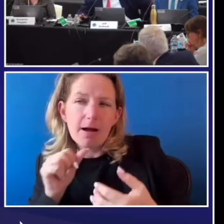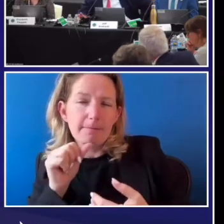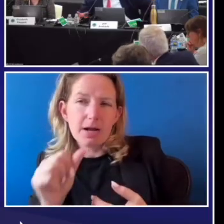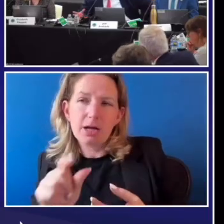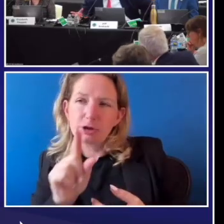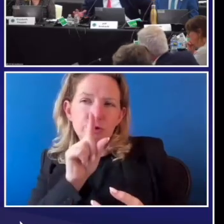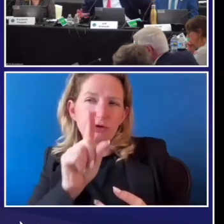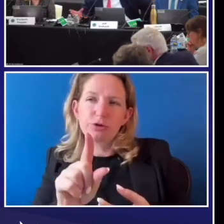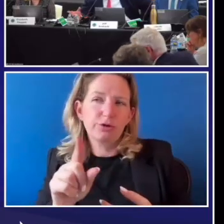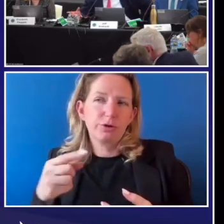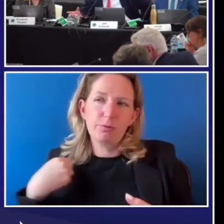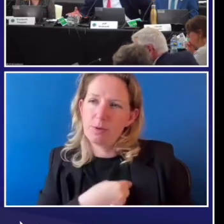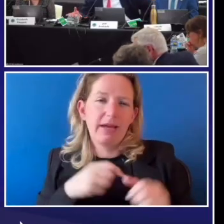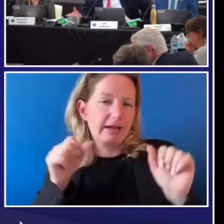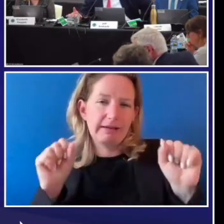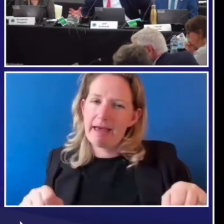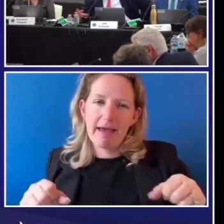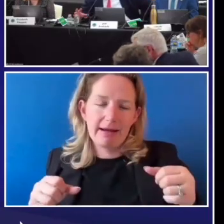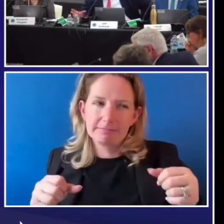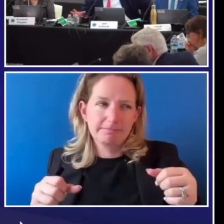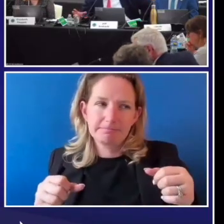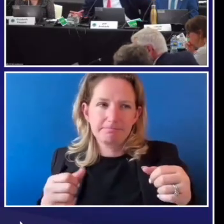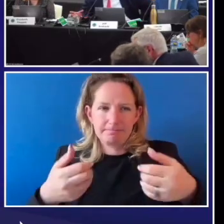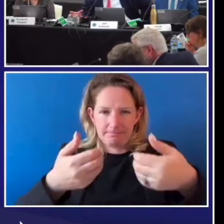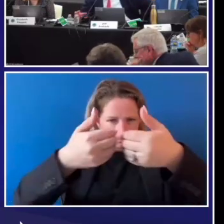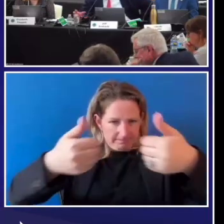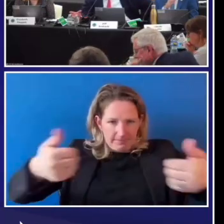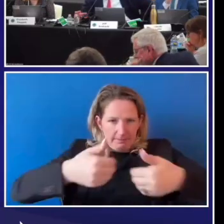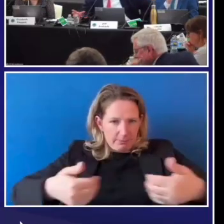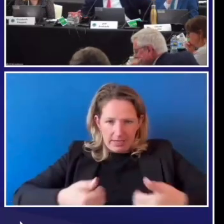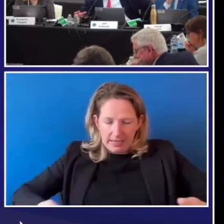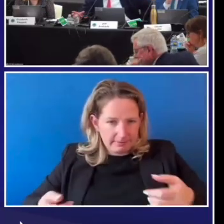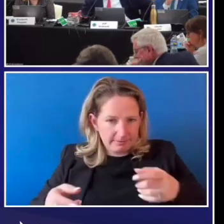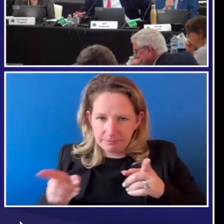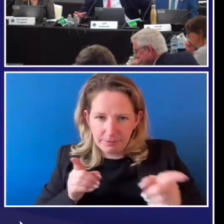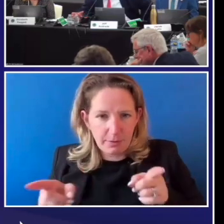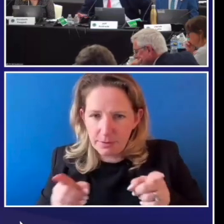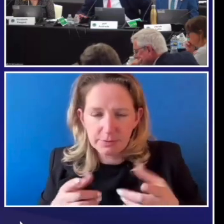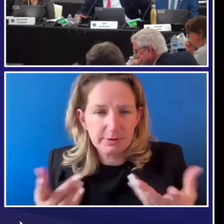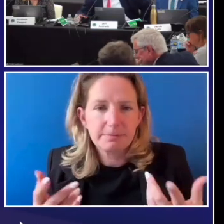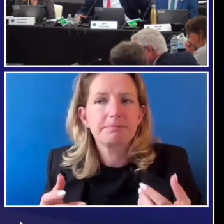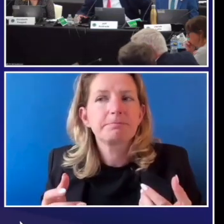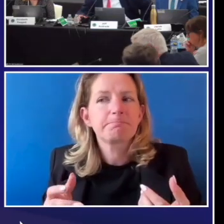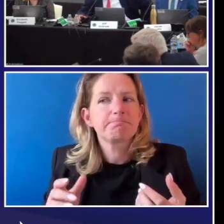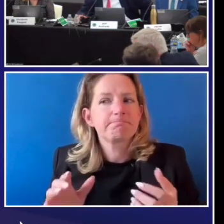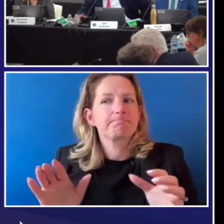That's that's a different set of issues. Um, with regard to um, with regard to governance.